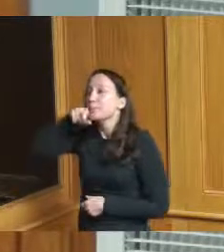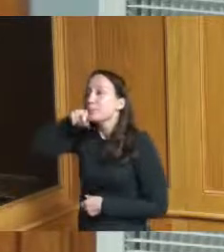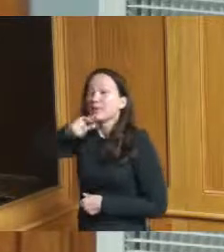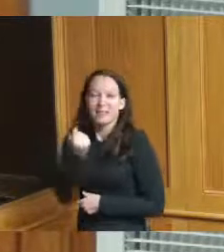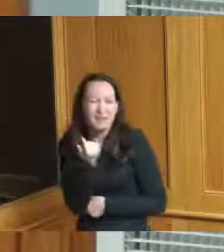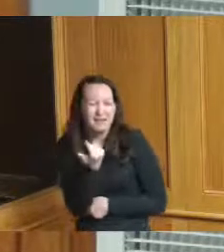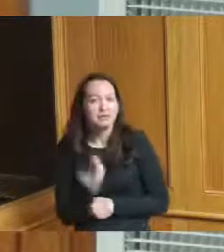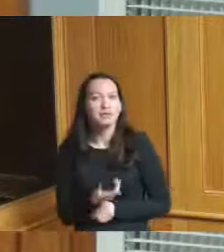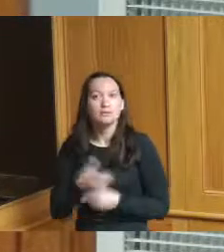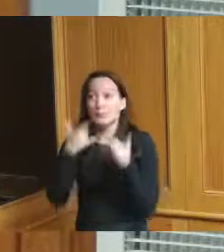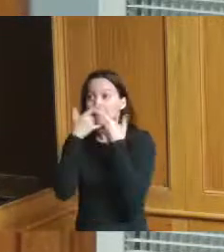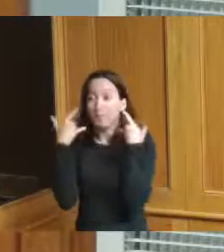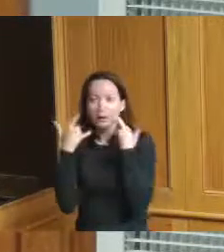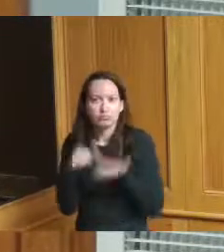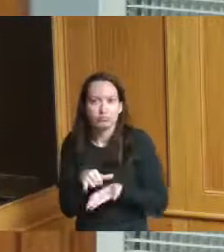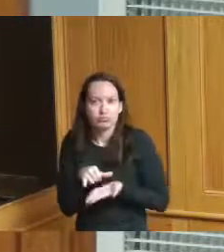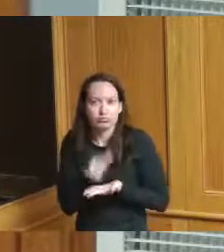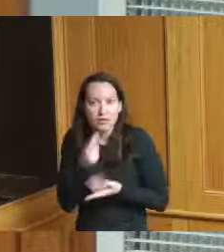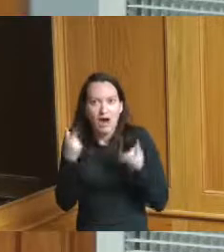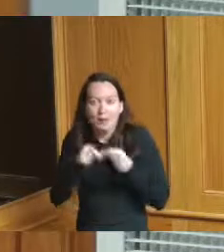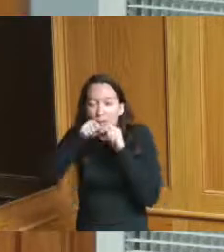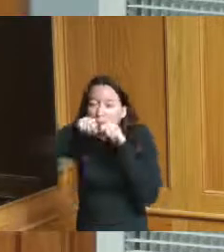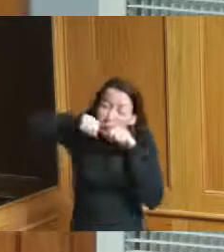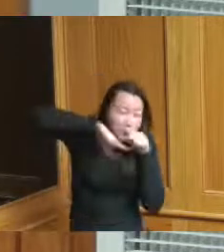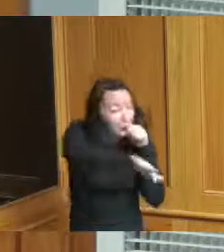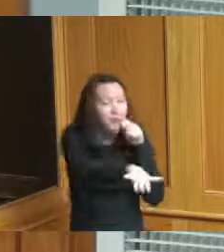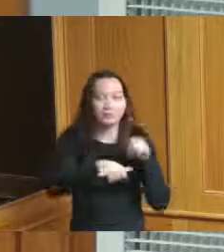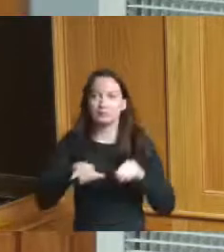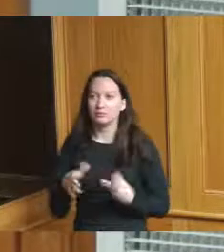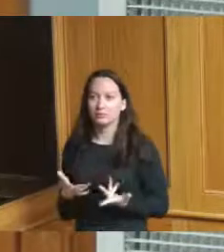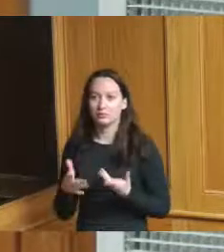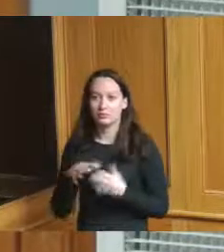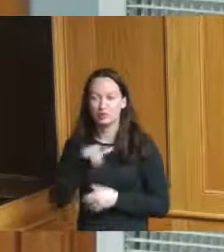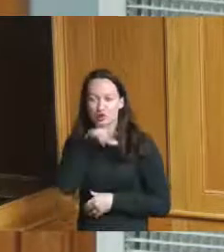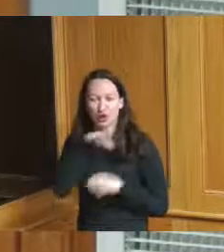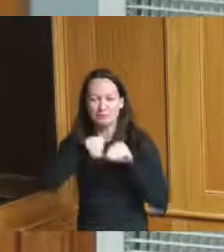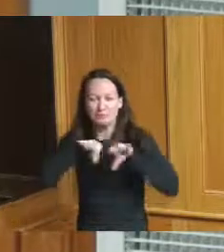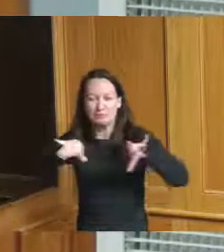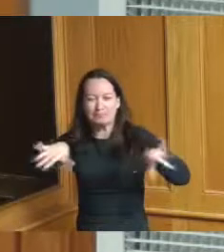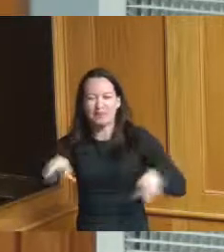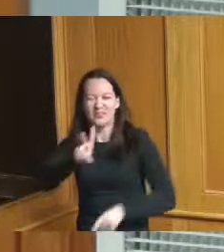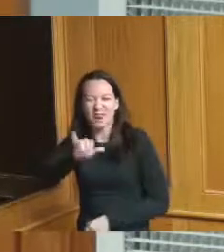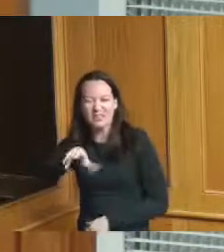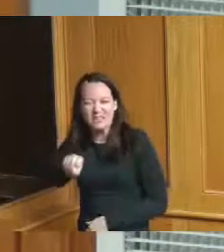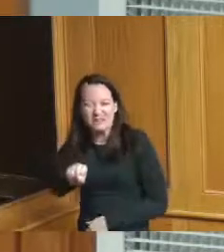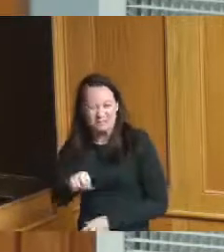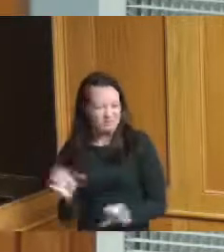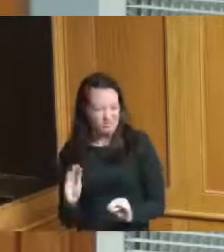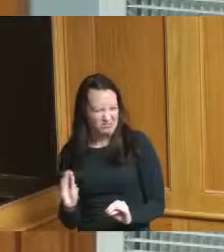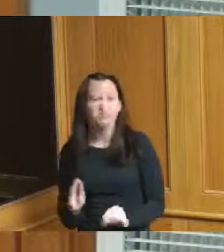a mask on that's not happening and it's not making the room full of additional virus in in the air